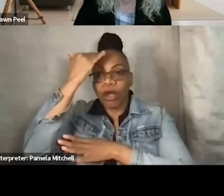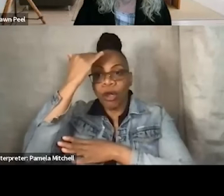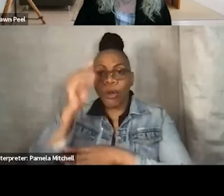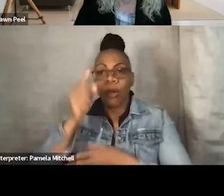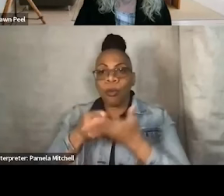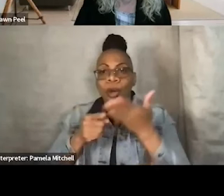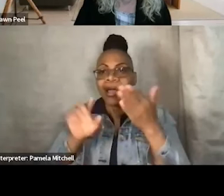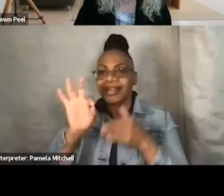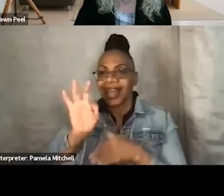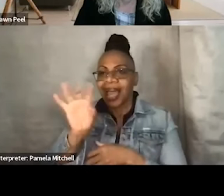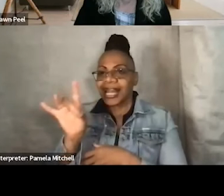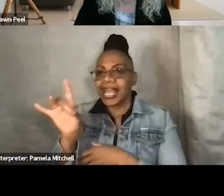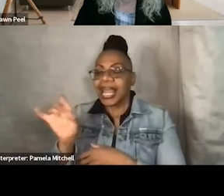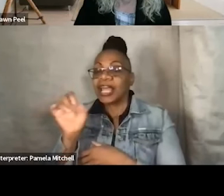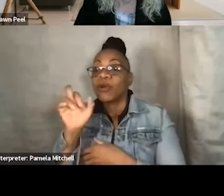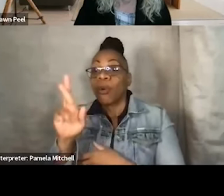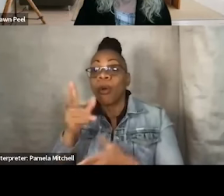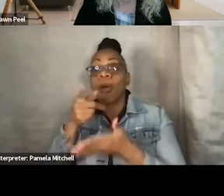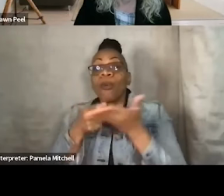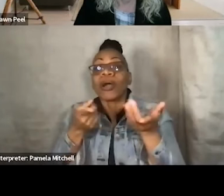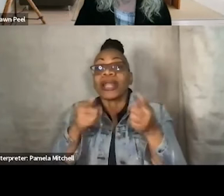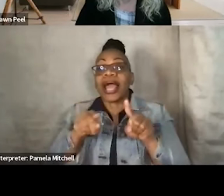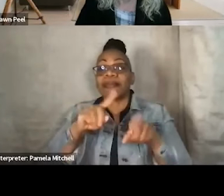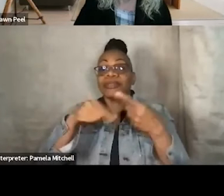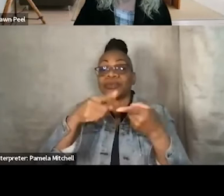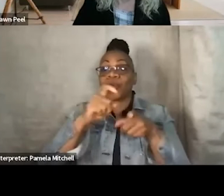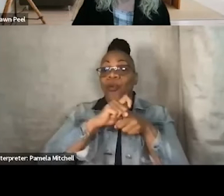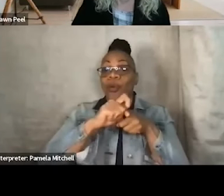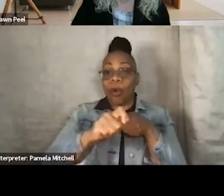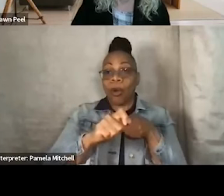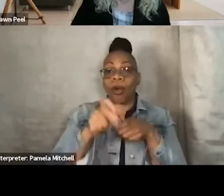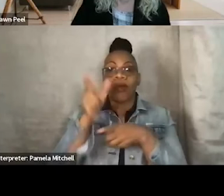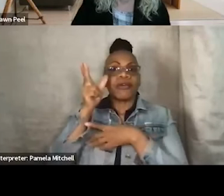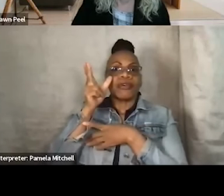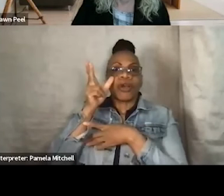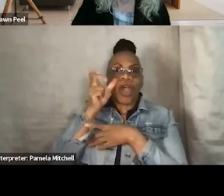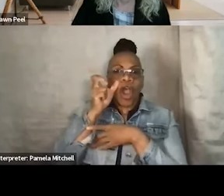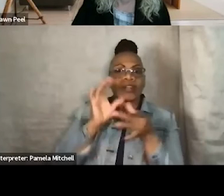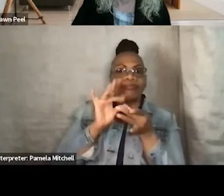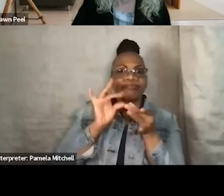or what happens when you call. And we've heard that just anecdotally from people in our community.